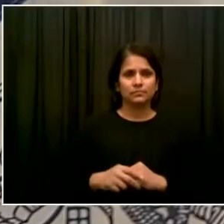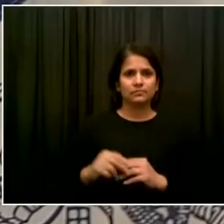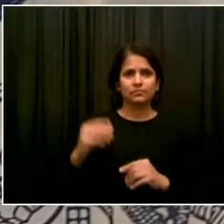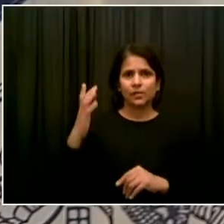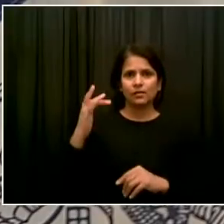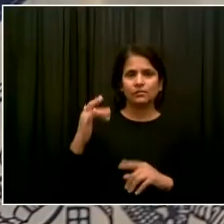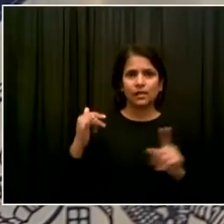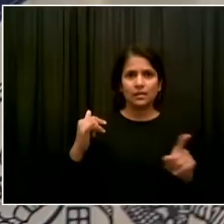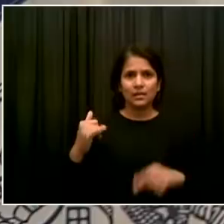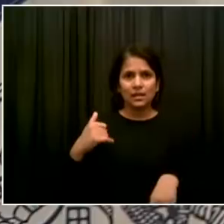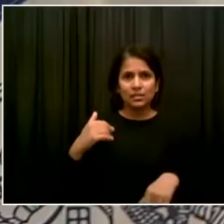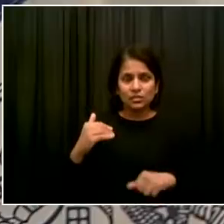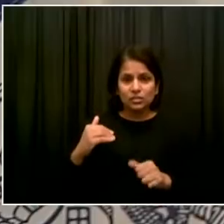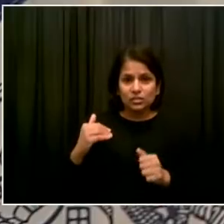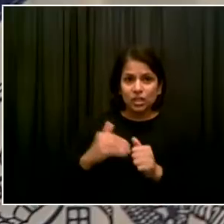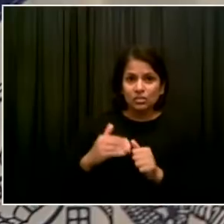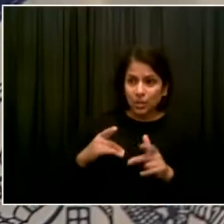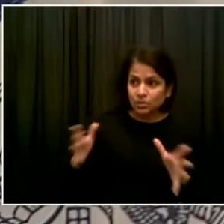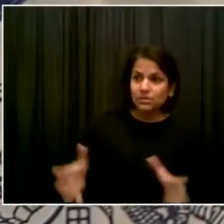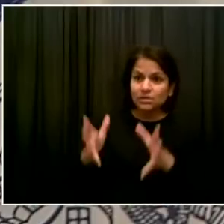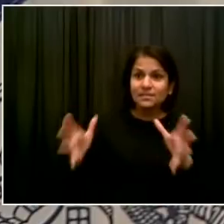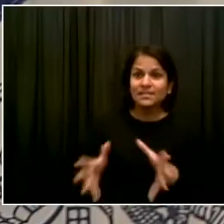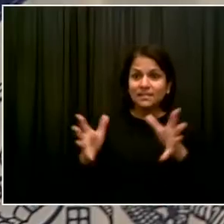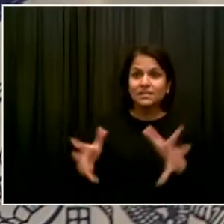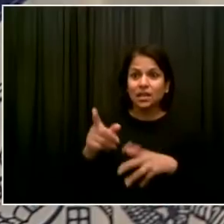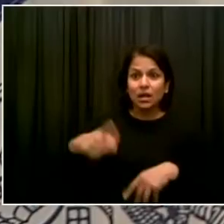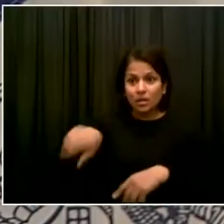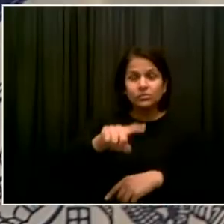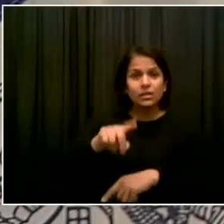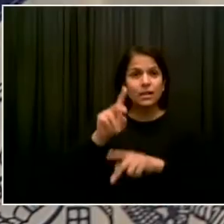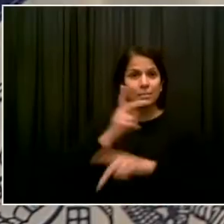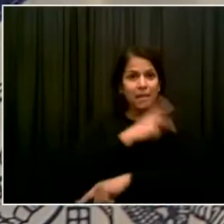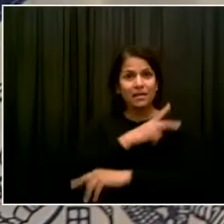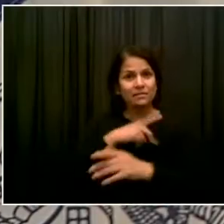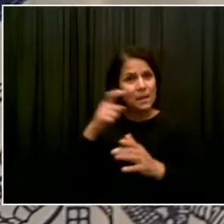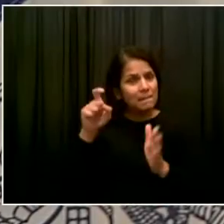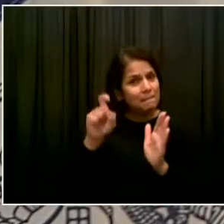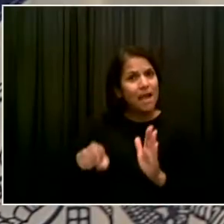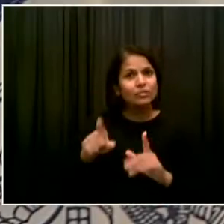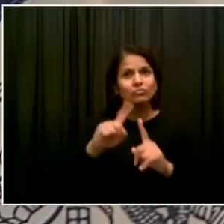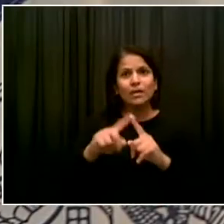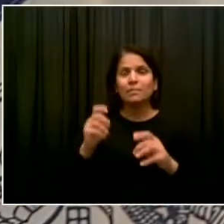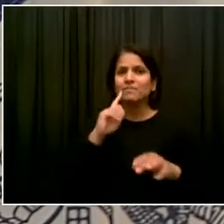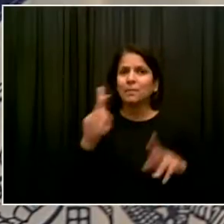VACCINATION CONTINUES TO RISE MARKEDLY RDUING THIS TIME BECAUSE OF FOLKS HEARING THEIR ADVICE OF THEIR